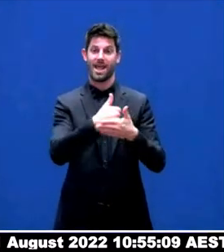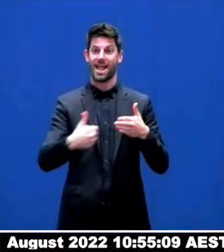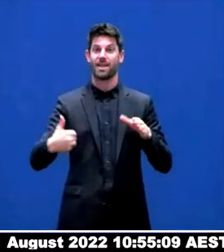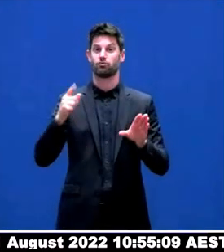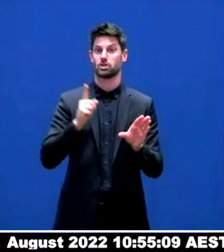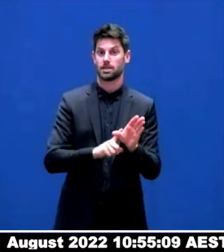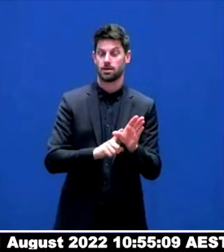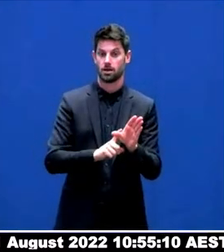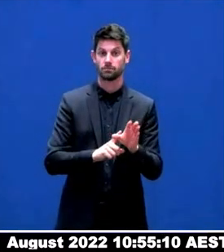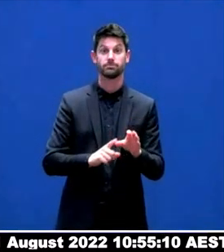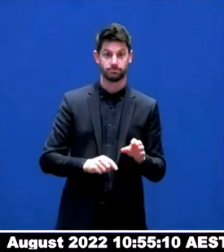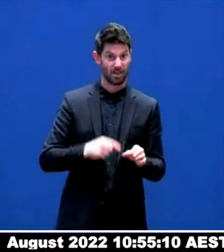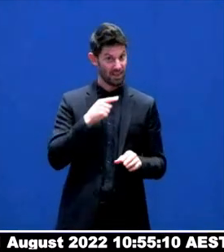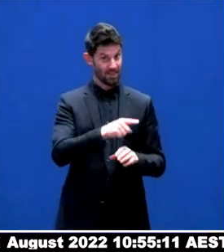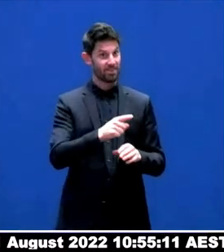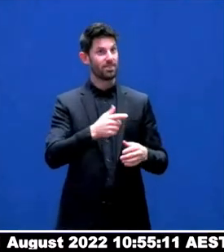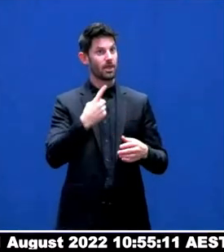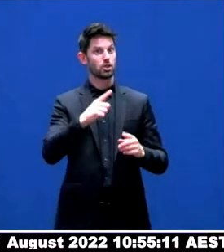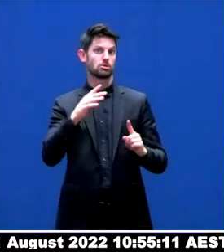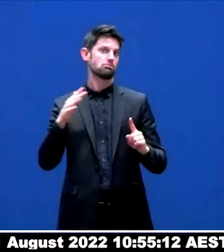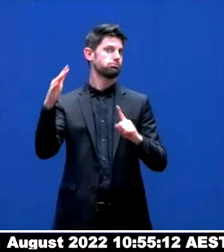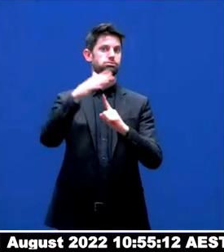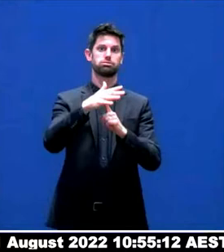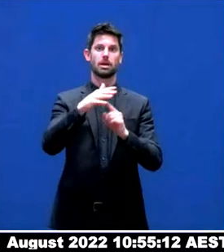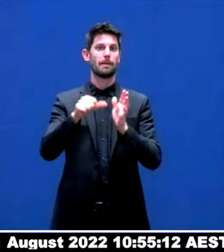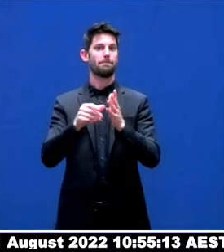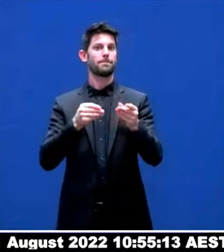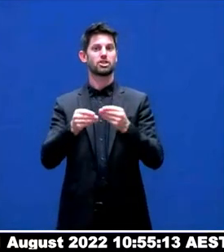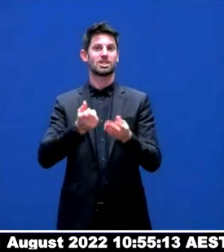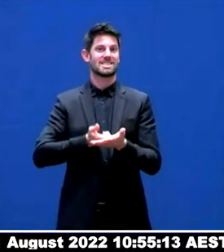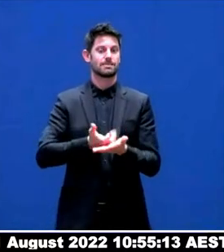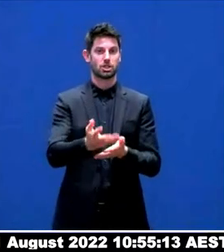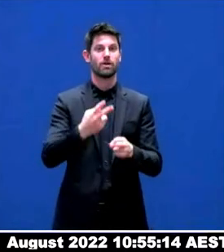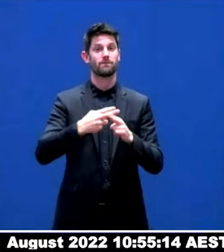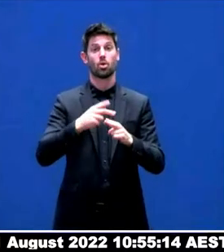And that's the largest Budget expenditure in the Commonwealth Budget; is